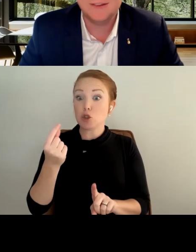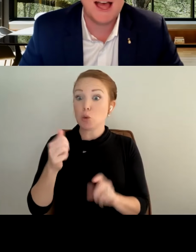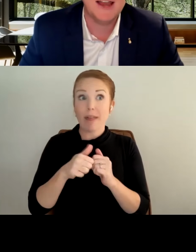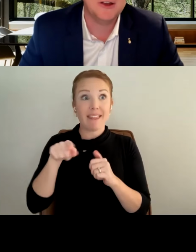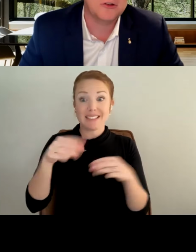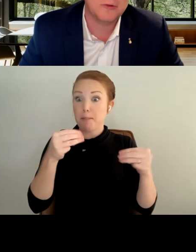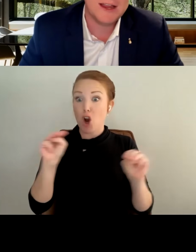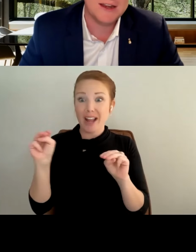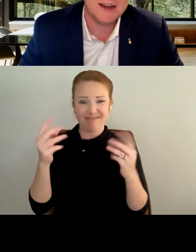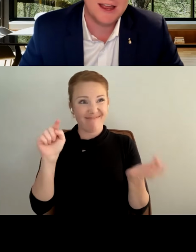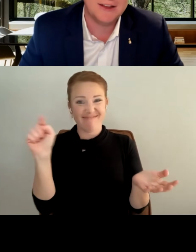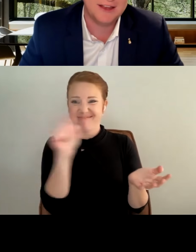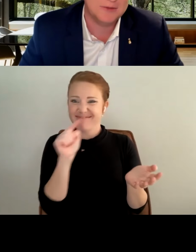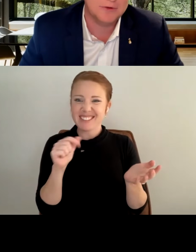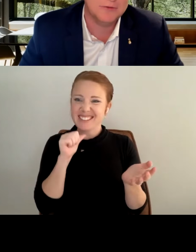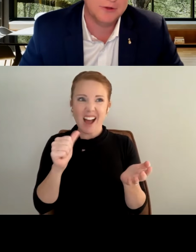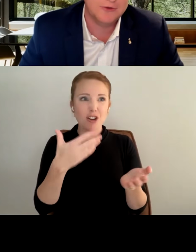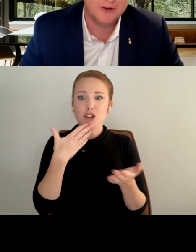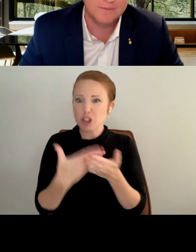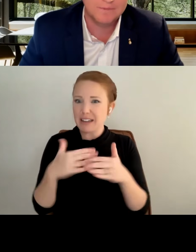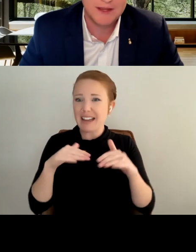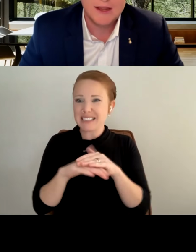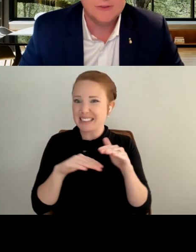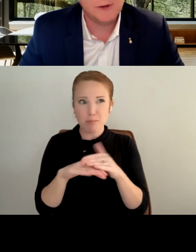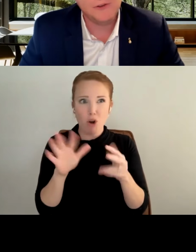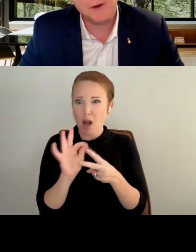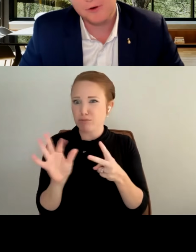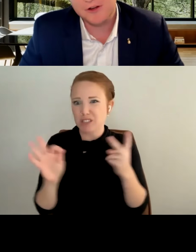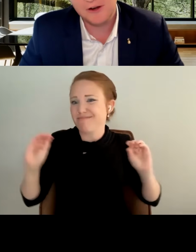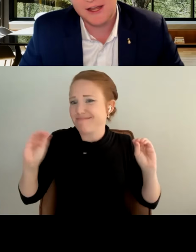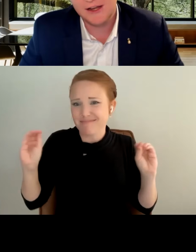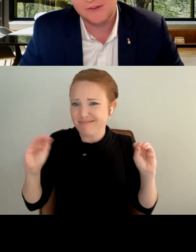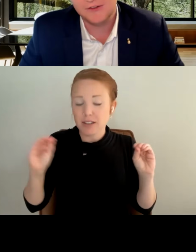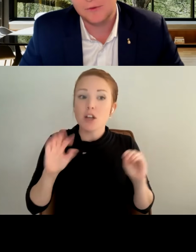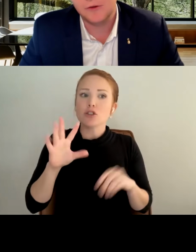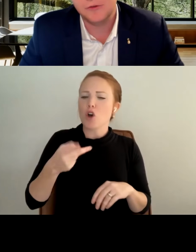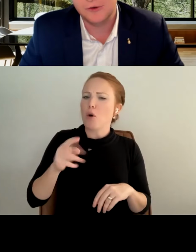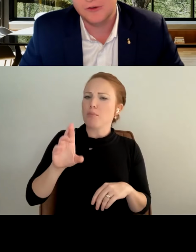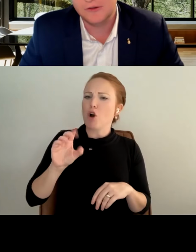there is not a great accessible solution. So when I talk about procuring inaccessible solutions,